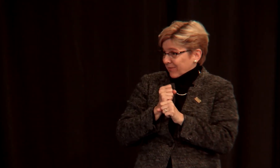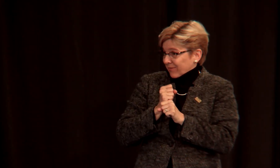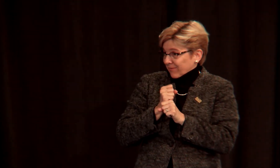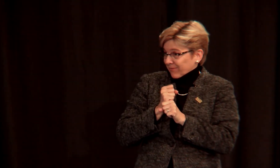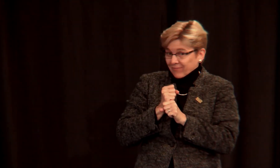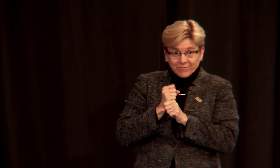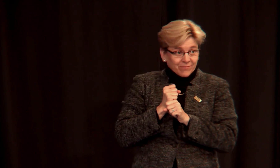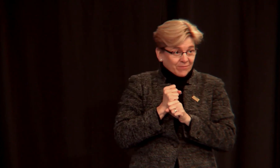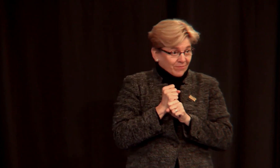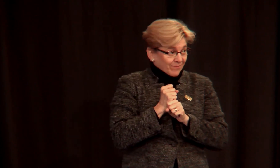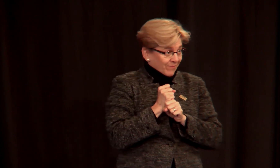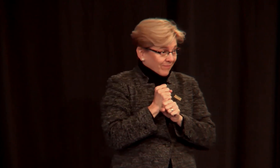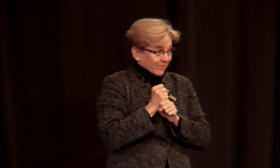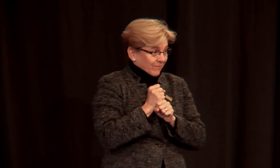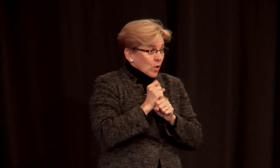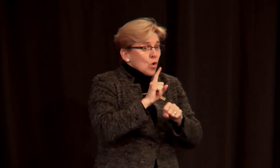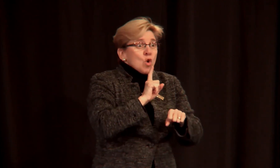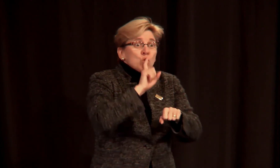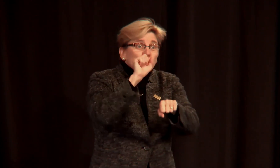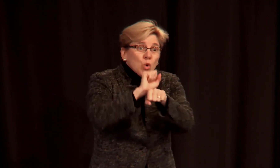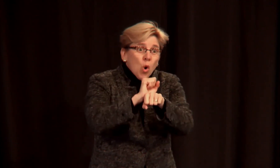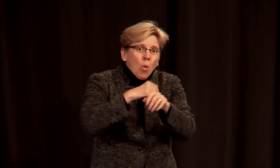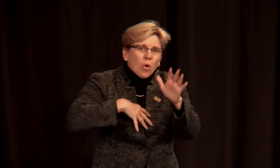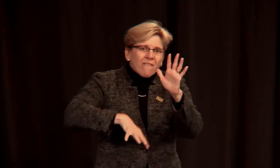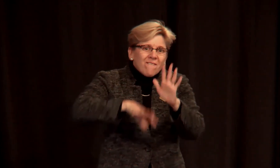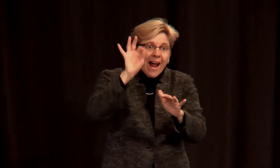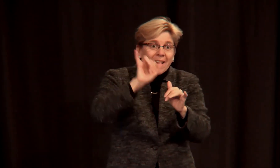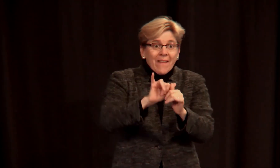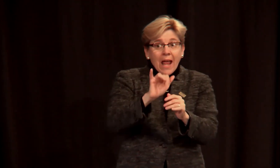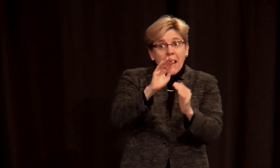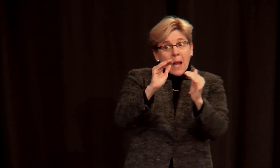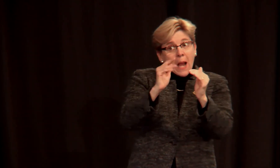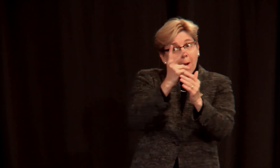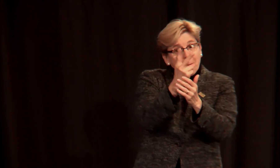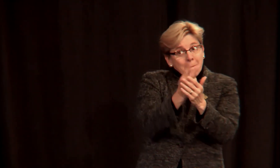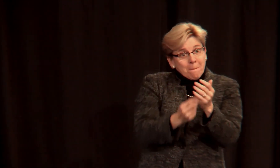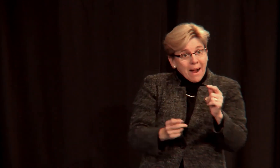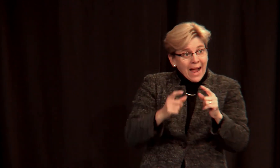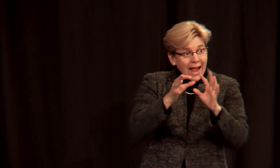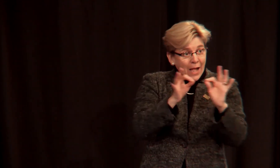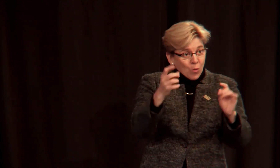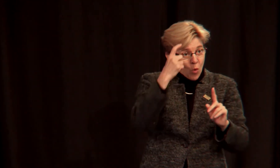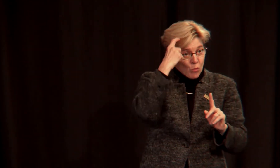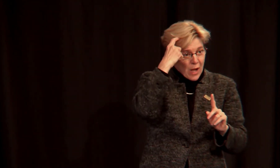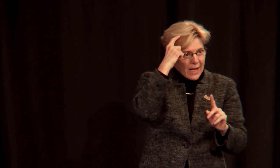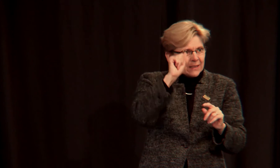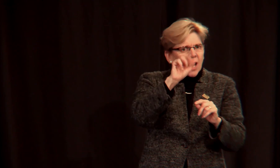The brain can handle it and we have found that bilingual brains